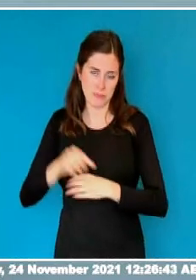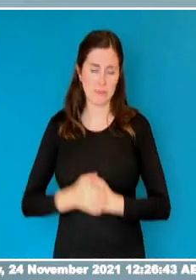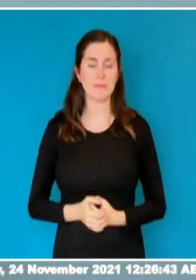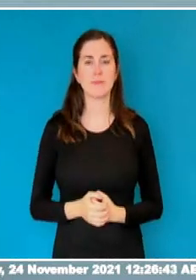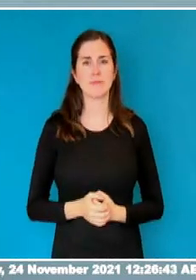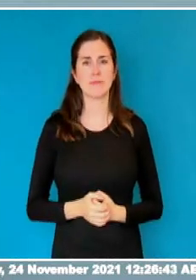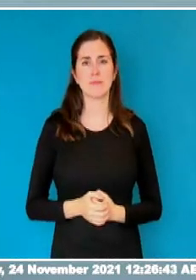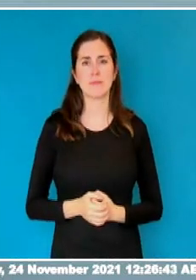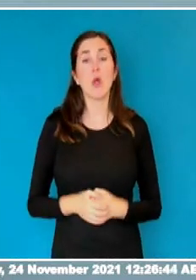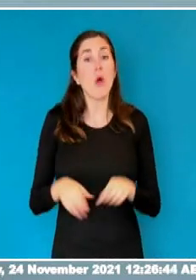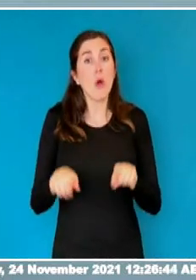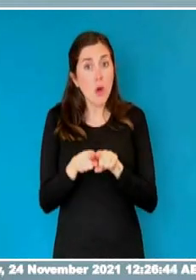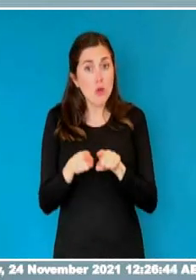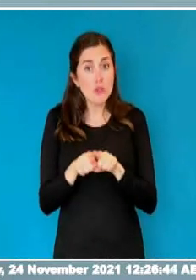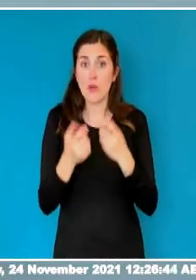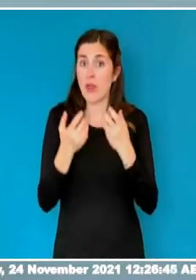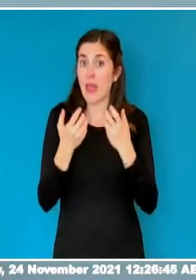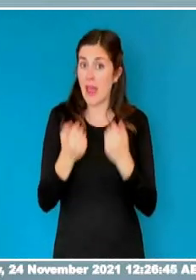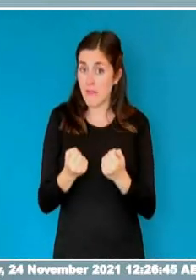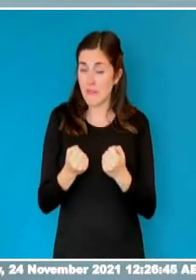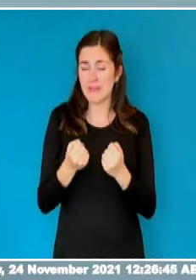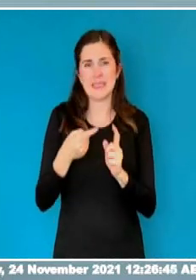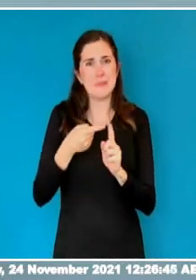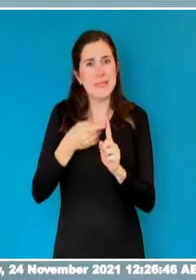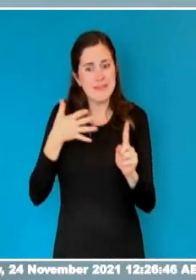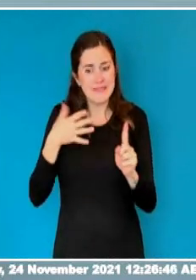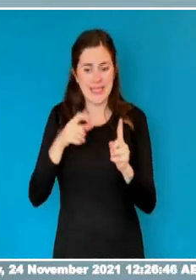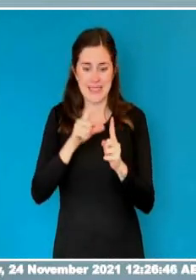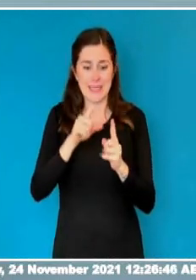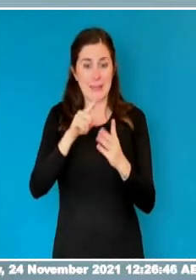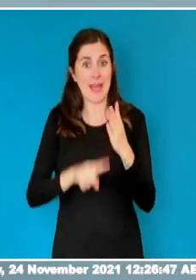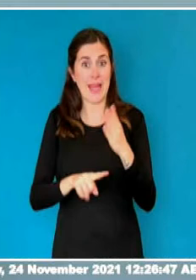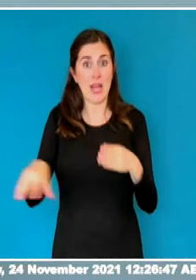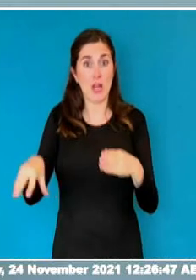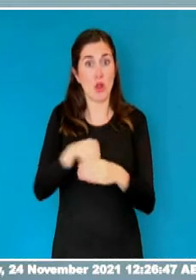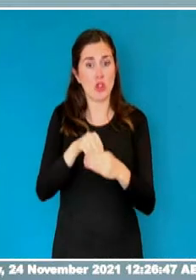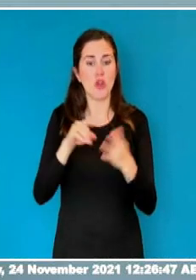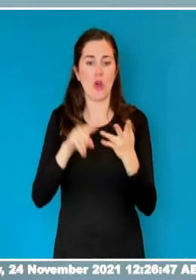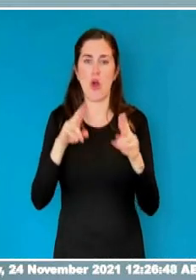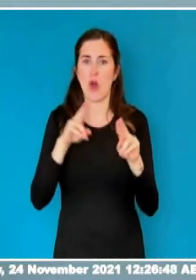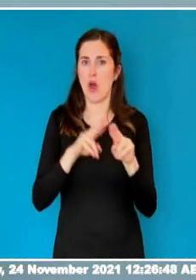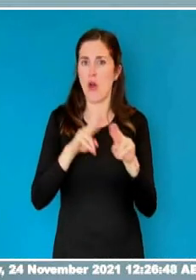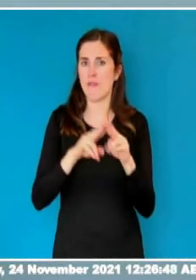And we also have a dedicated disability inclusion officer who can work directly with